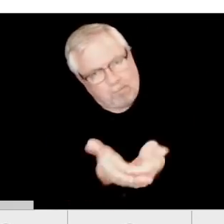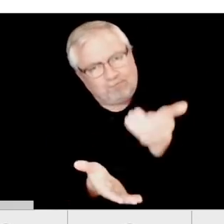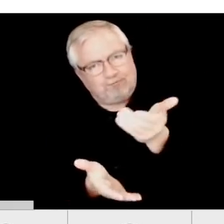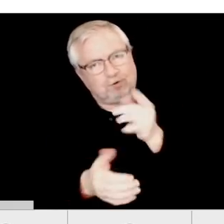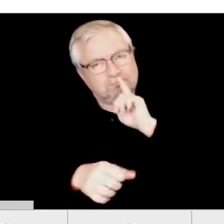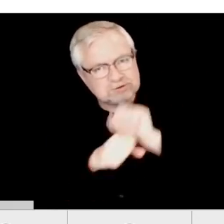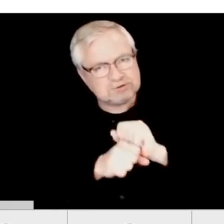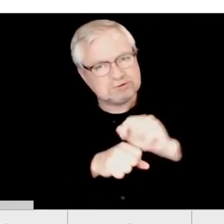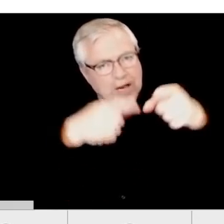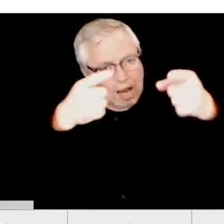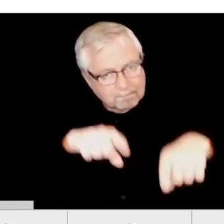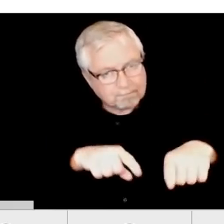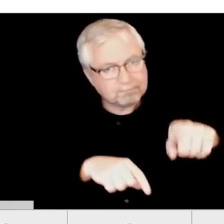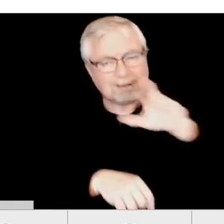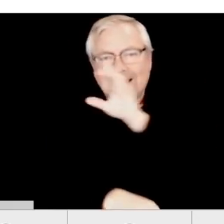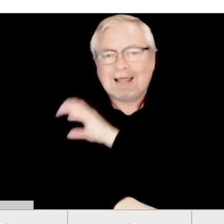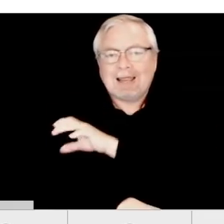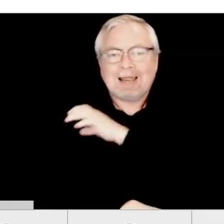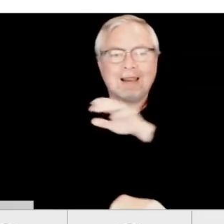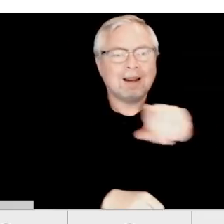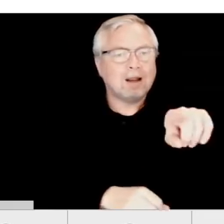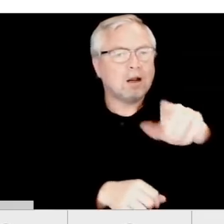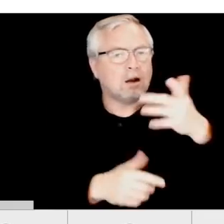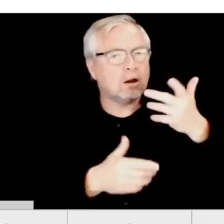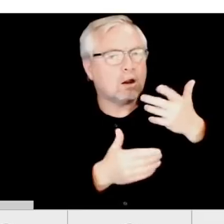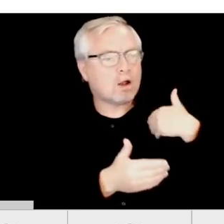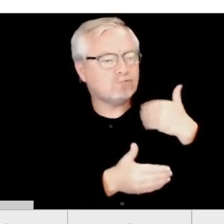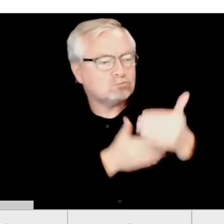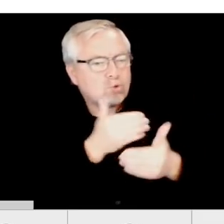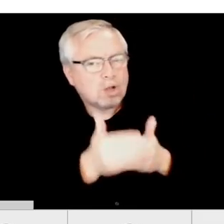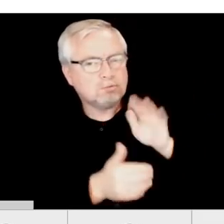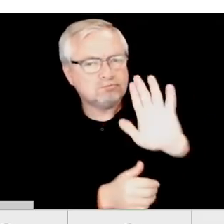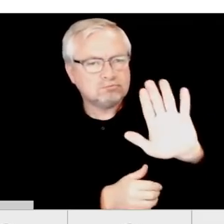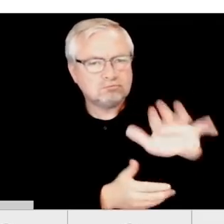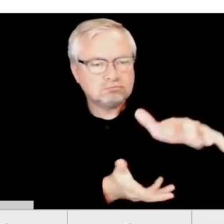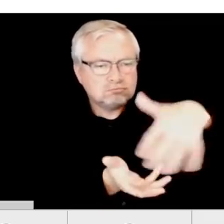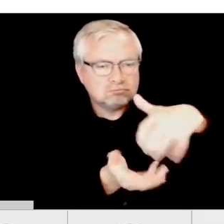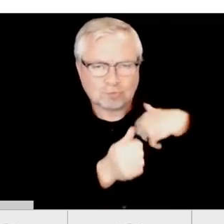I think we heard that back in the context.